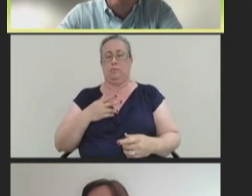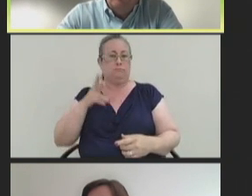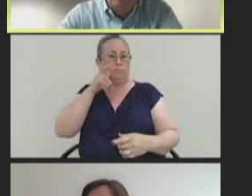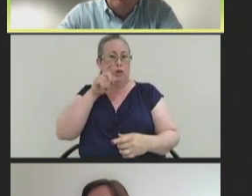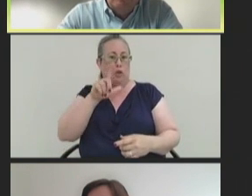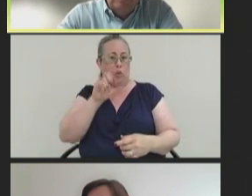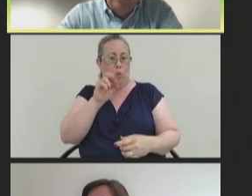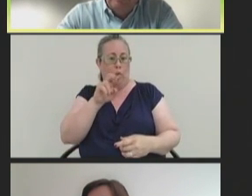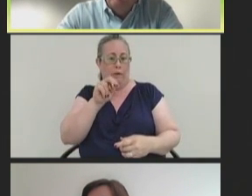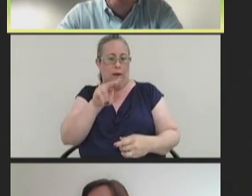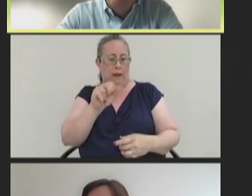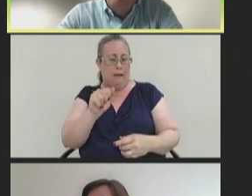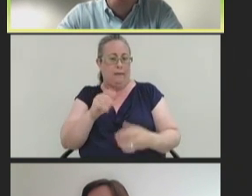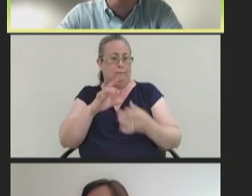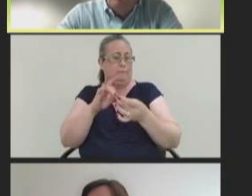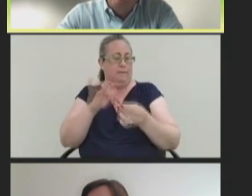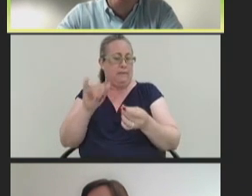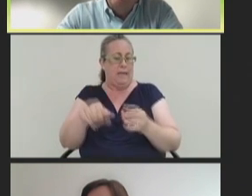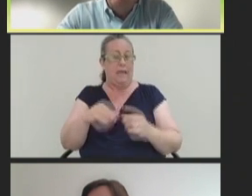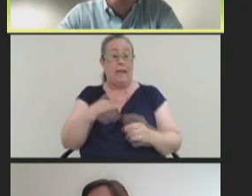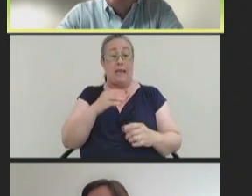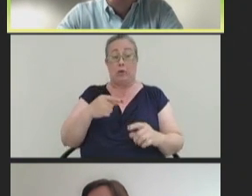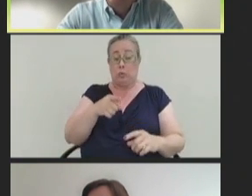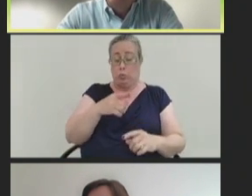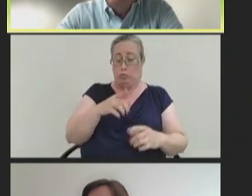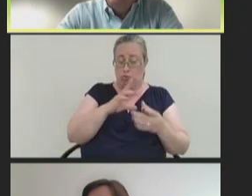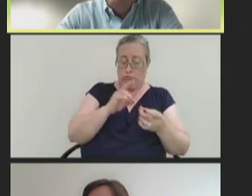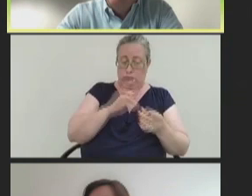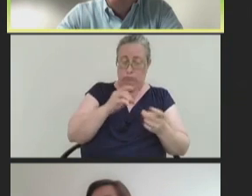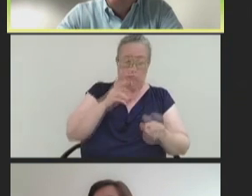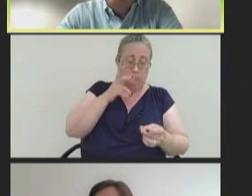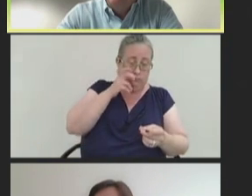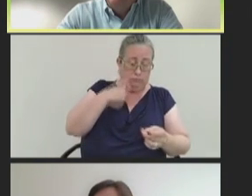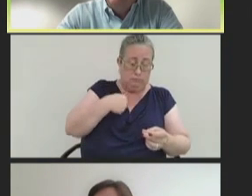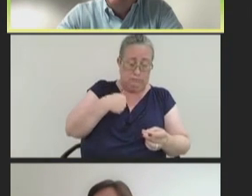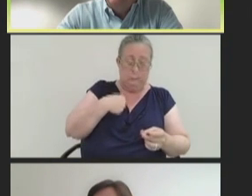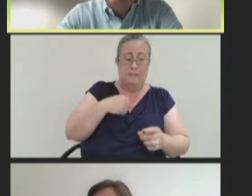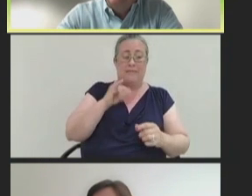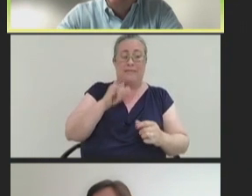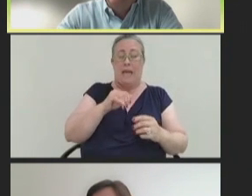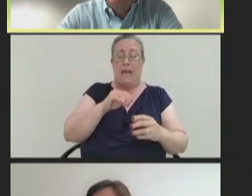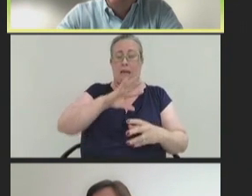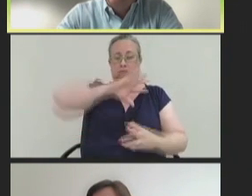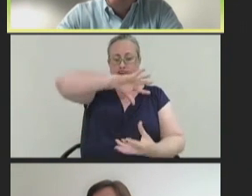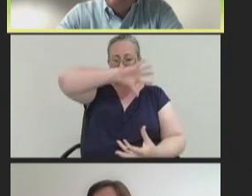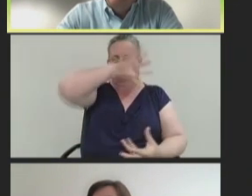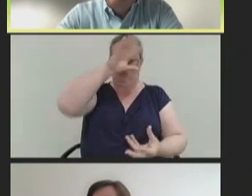as well as you heard my mention of that holistic approach that we need to take. And very often,